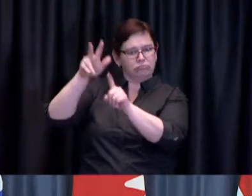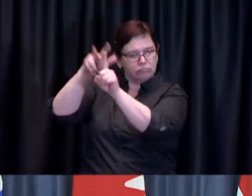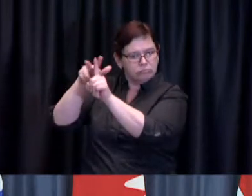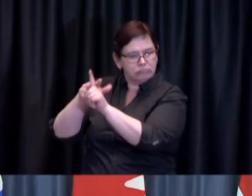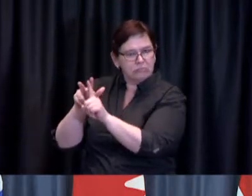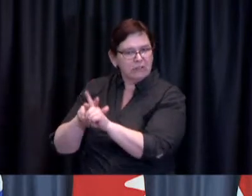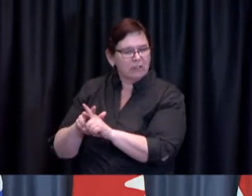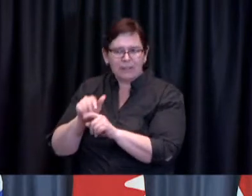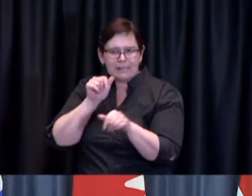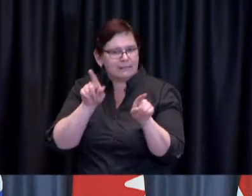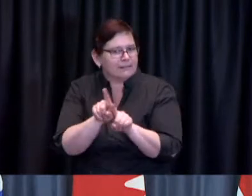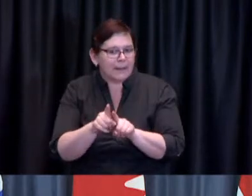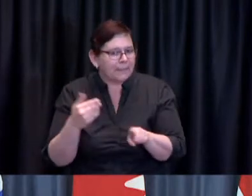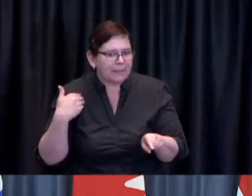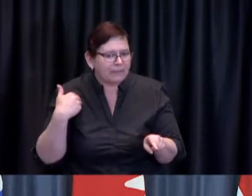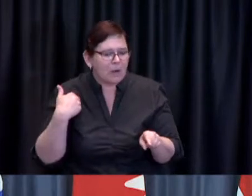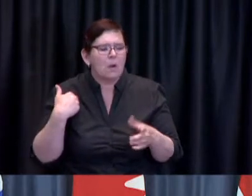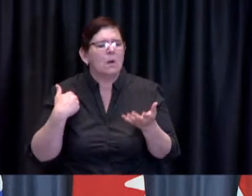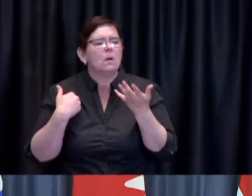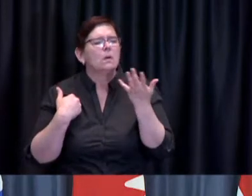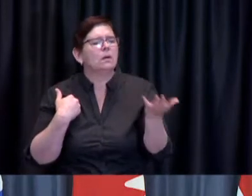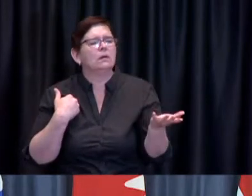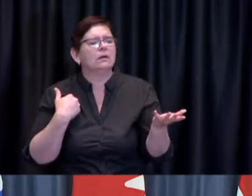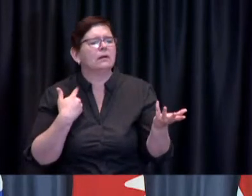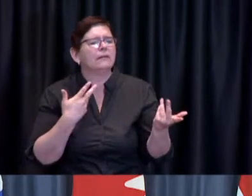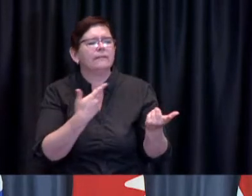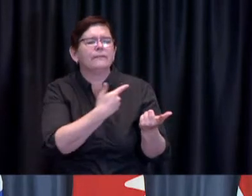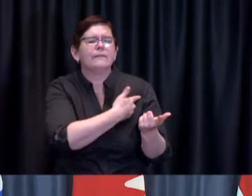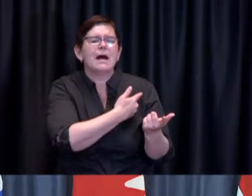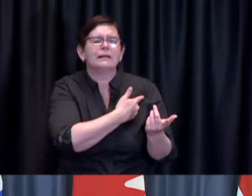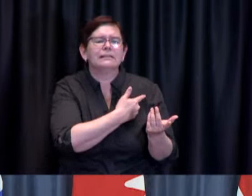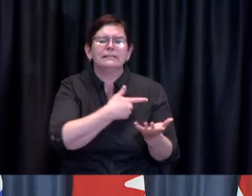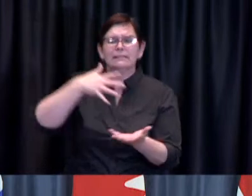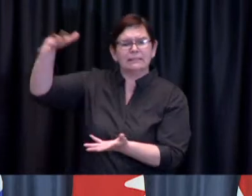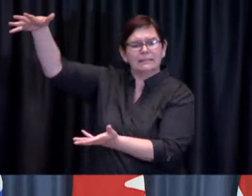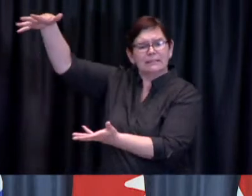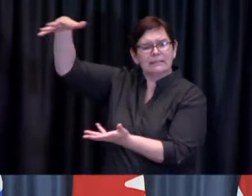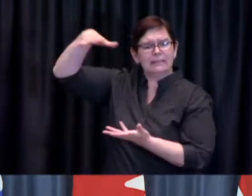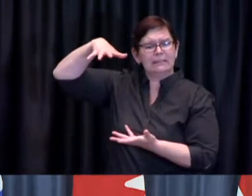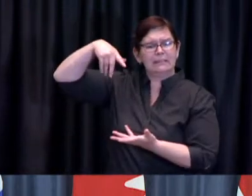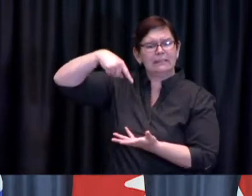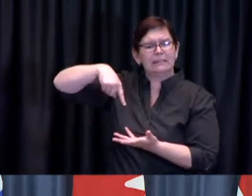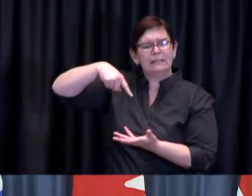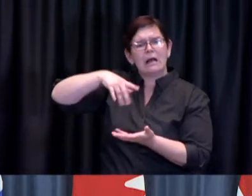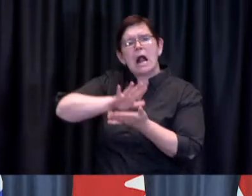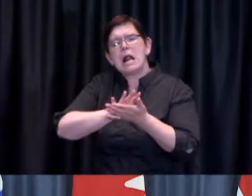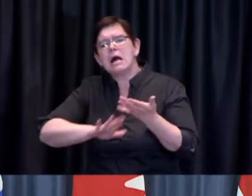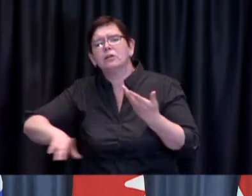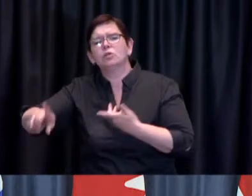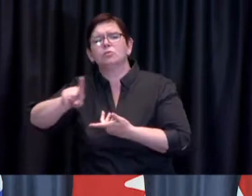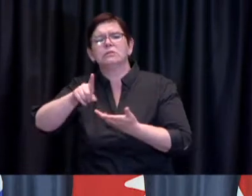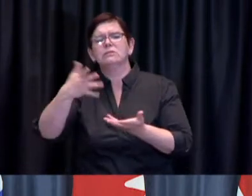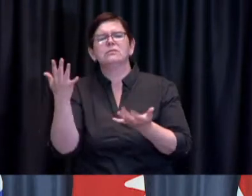any idea of how many how much vaccine we'll get next week and uh how is there still a concern